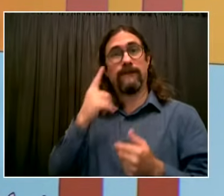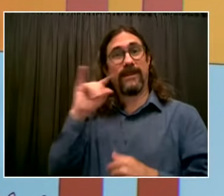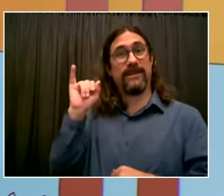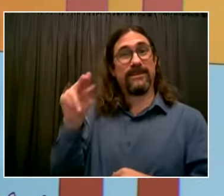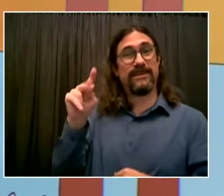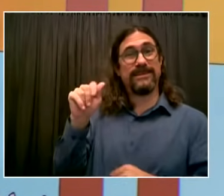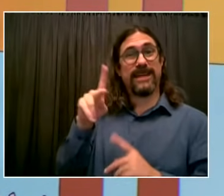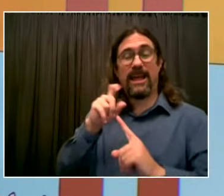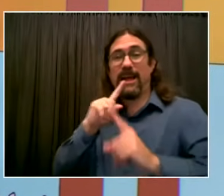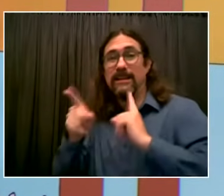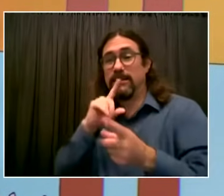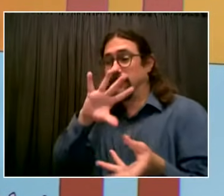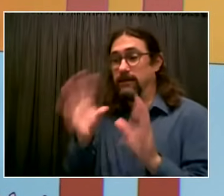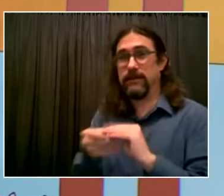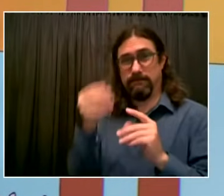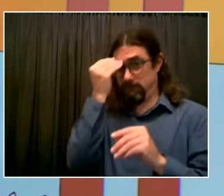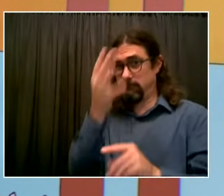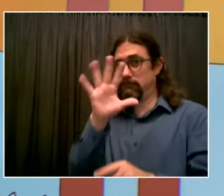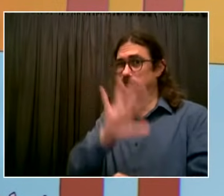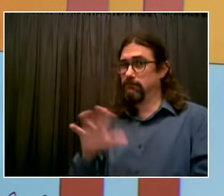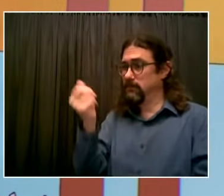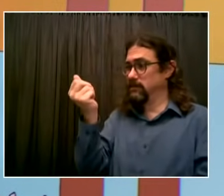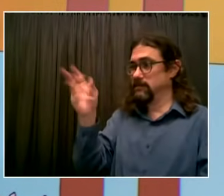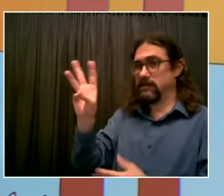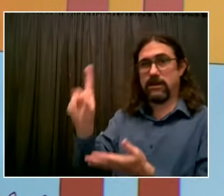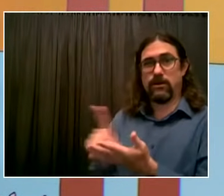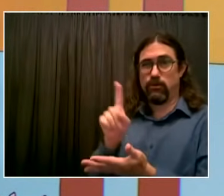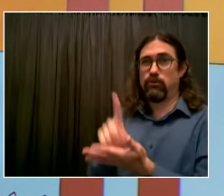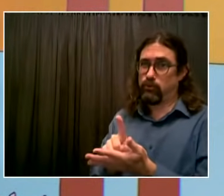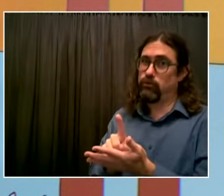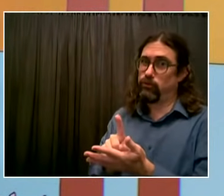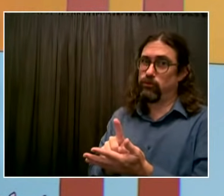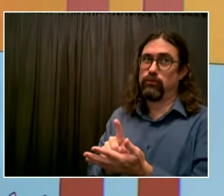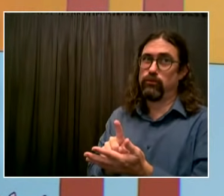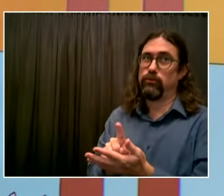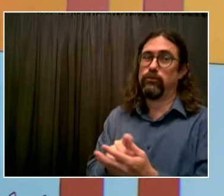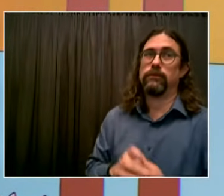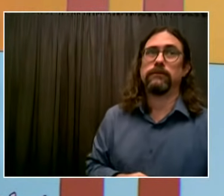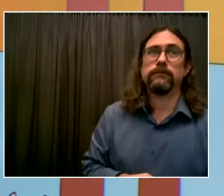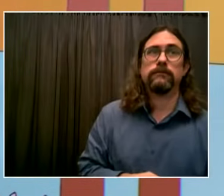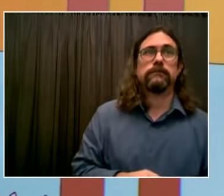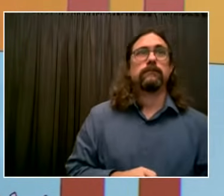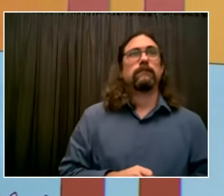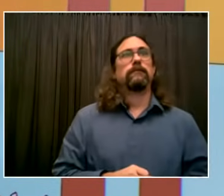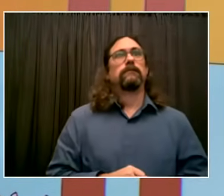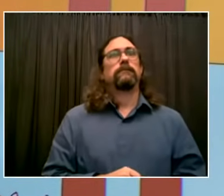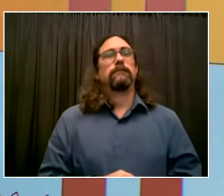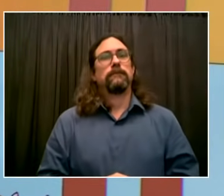MY MESSAGE TO HIM WE WILL MOVE HEAVEN AND EARTH TO MAKE SURE THAT NUMBER KEEPS GOINGDO WN, SO INTAKE GOES